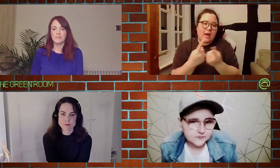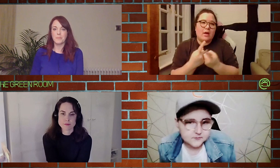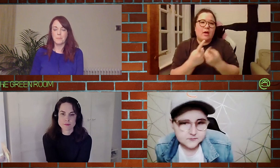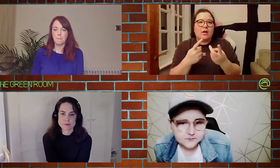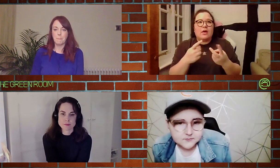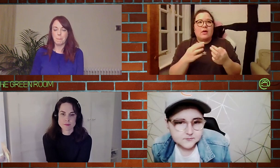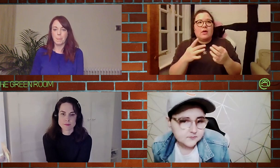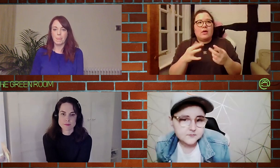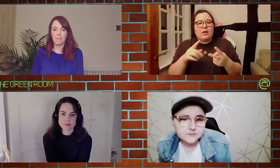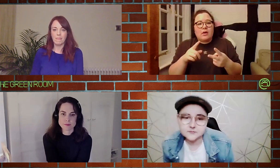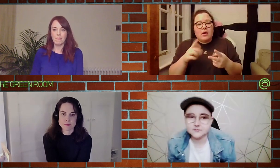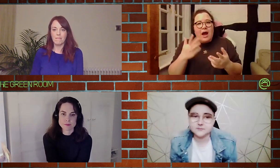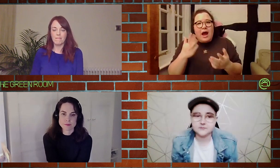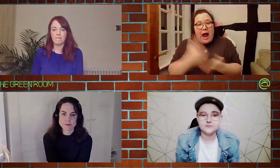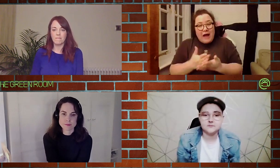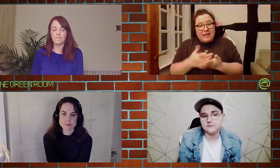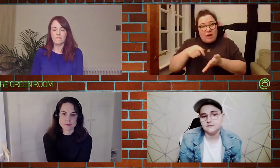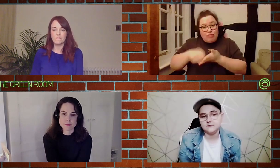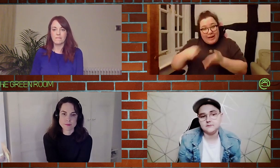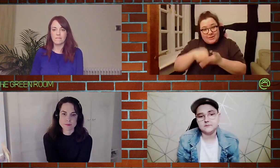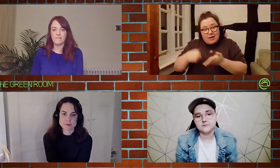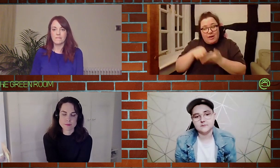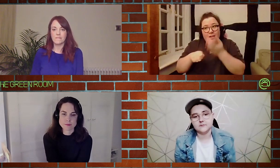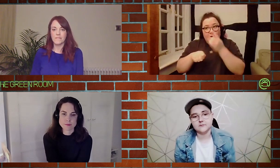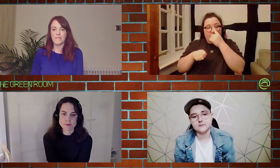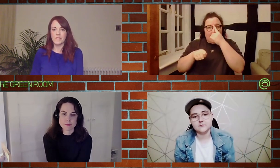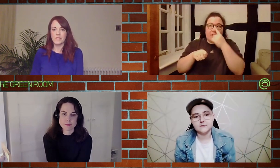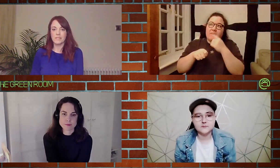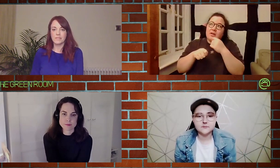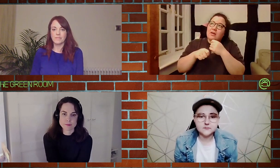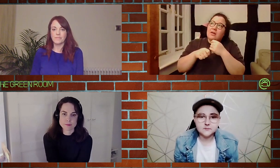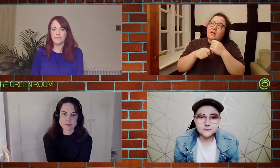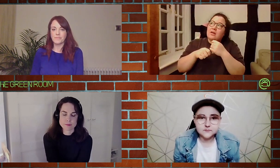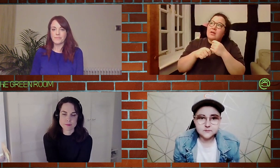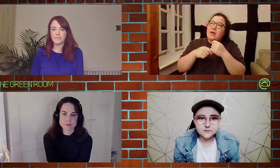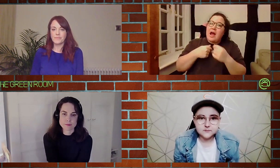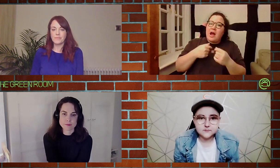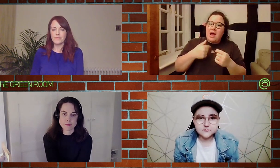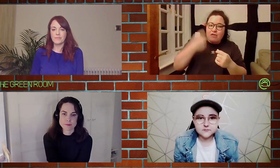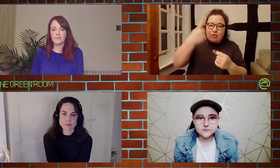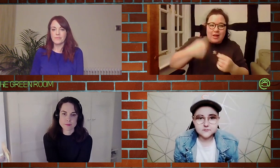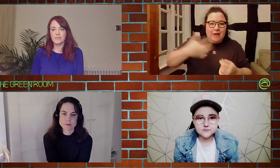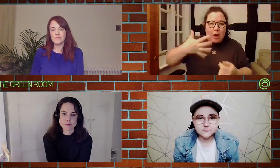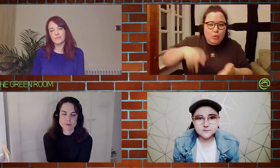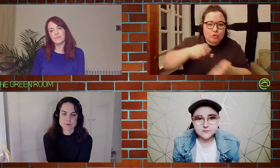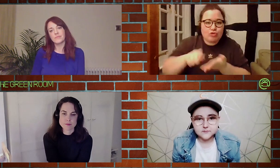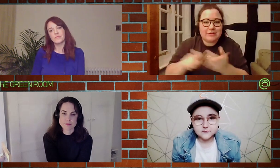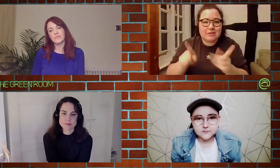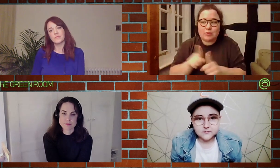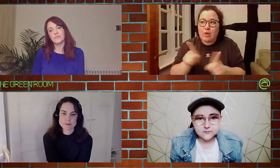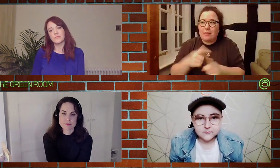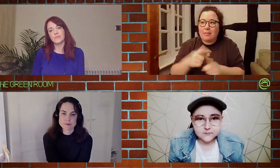identities. So that's one thing and as a writer myself, I've realized that